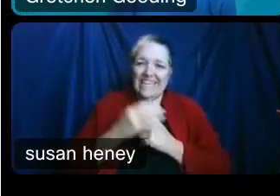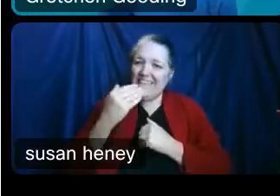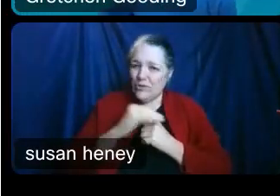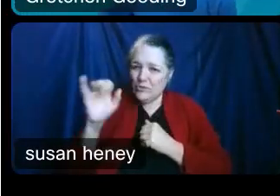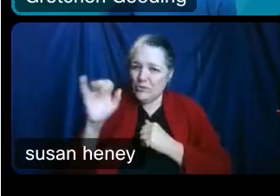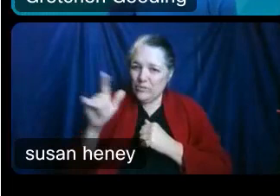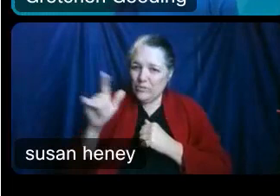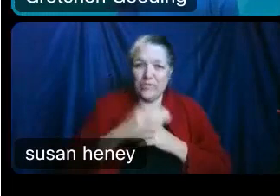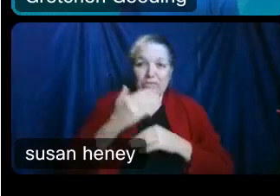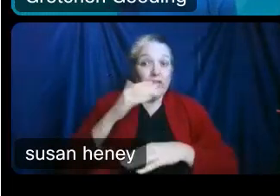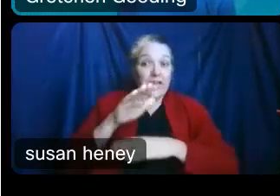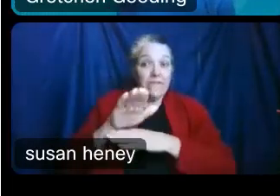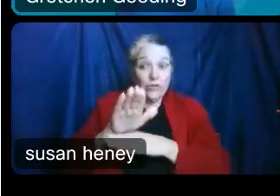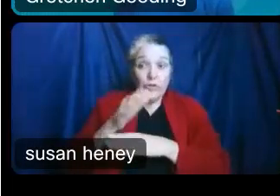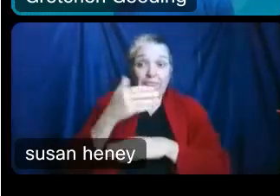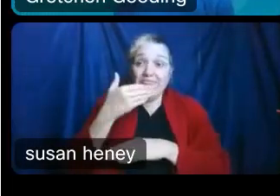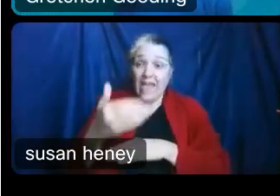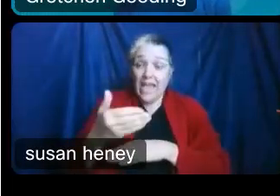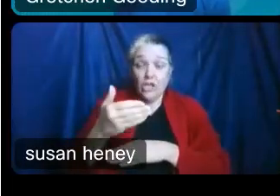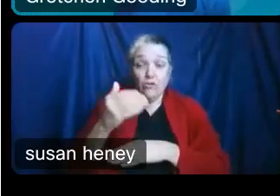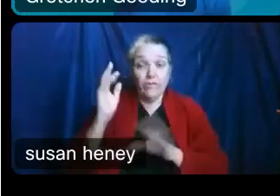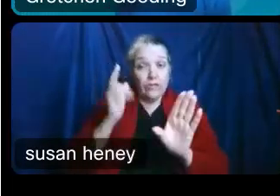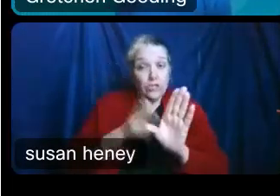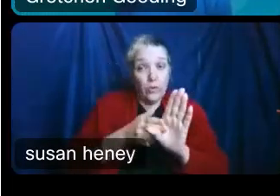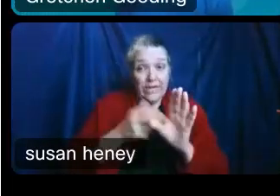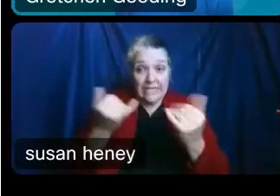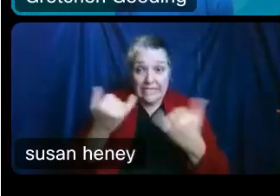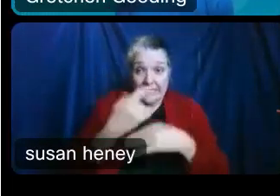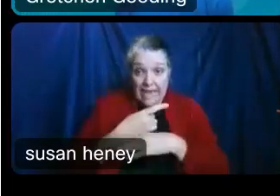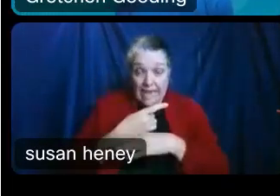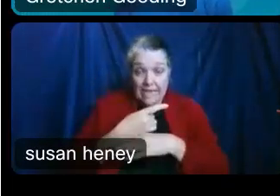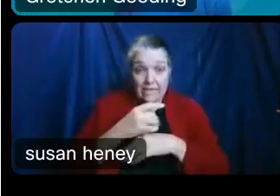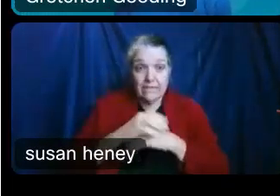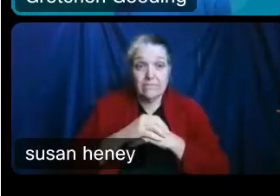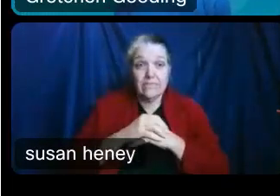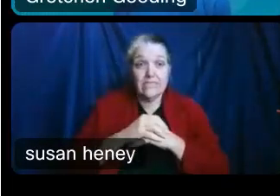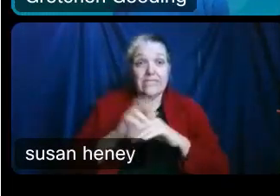afternoon and thank you for tuning in to today's webinar in preparation of the ACS 5-year release